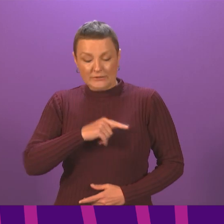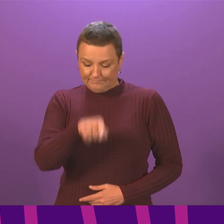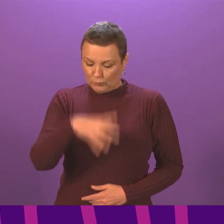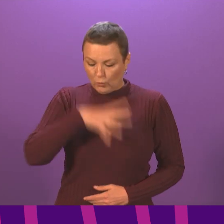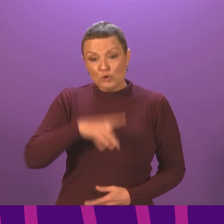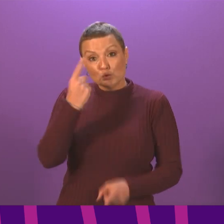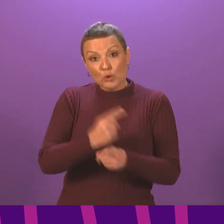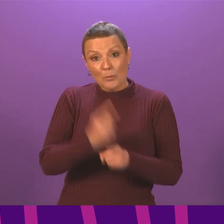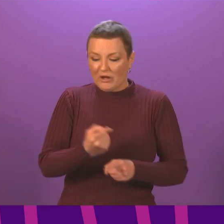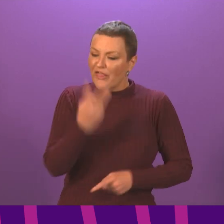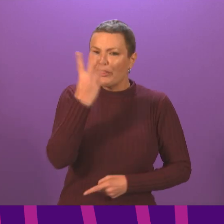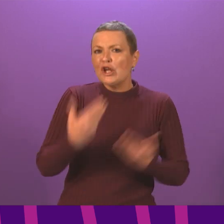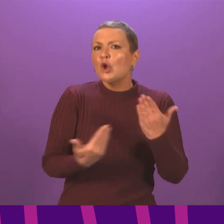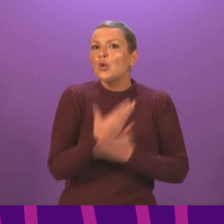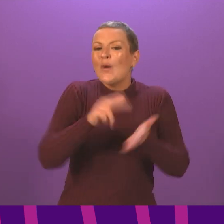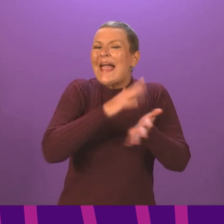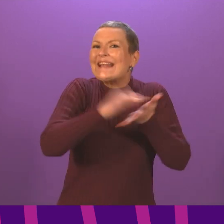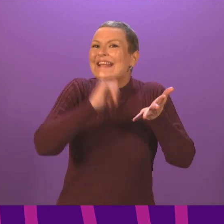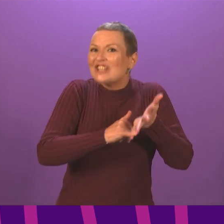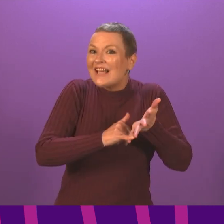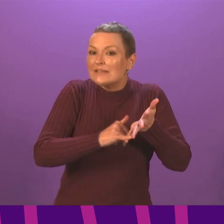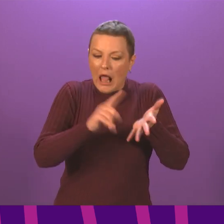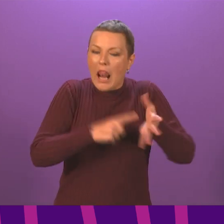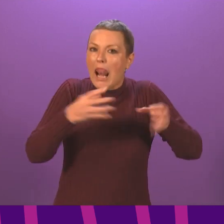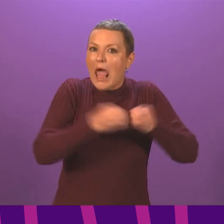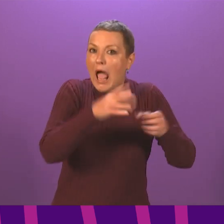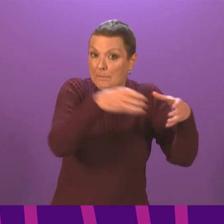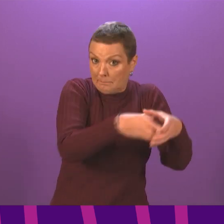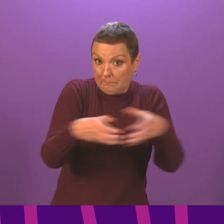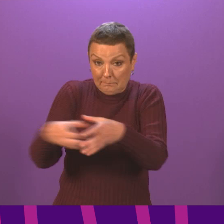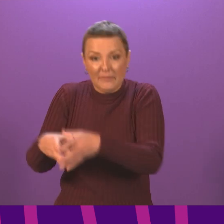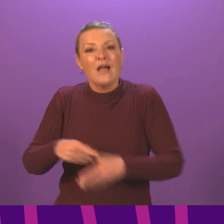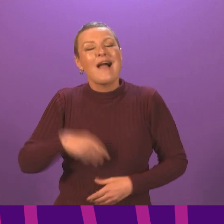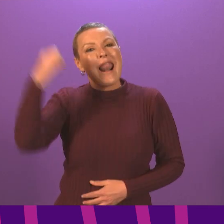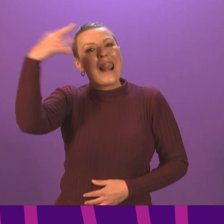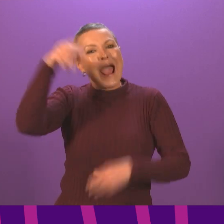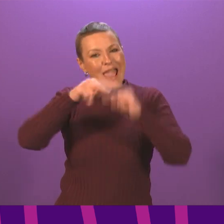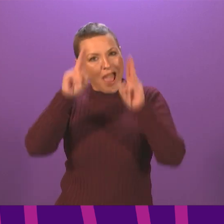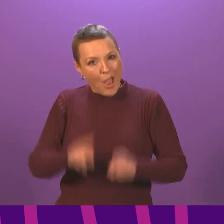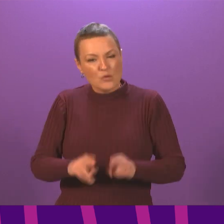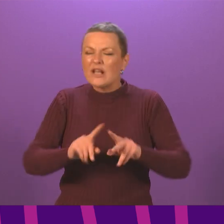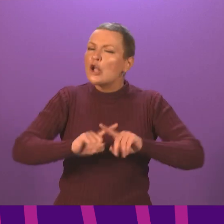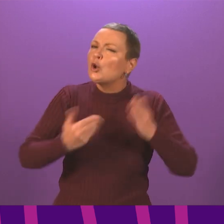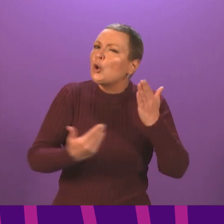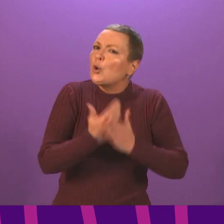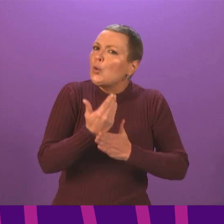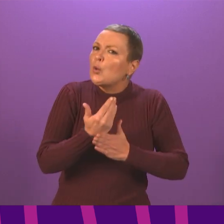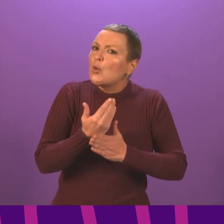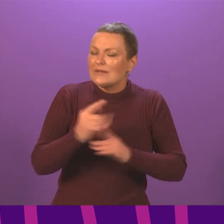which is coming from the three new national health service regional hub laboratories, from Lighthouse laboratories and from new testing options.